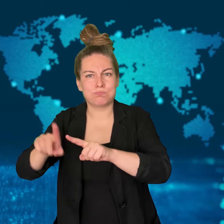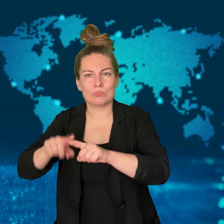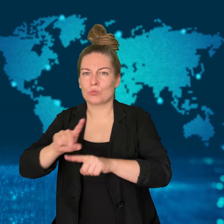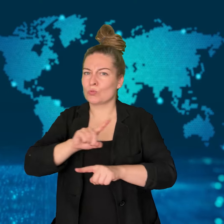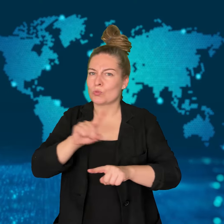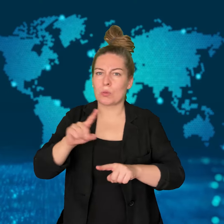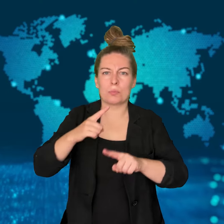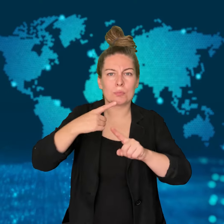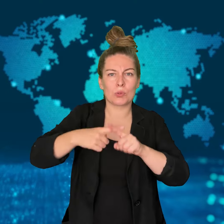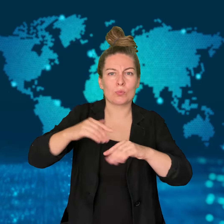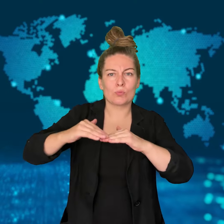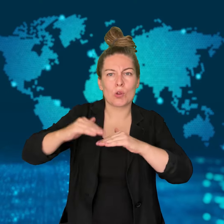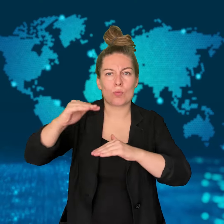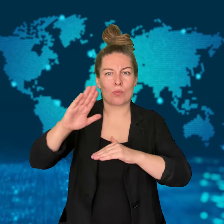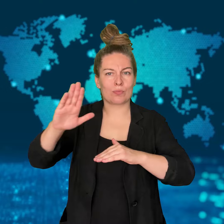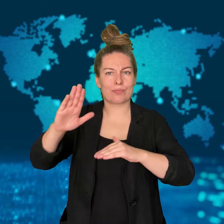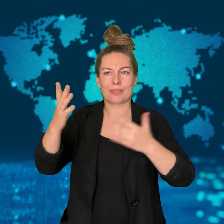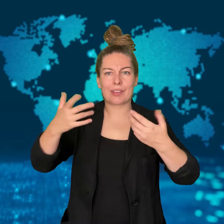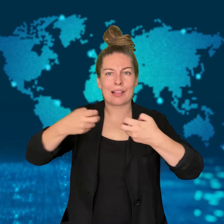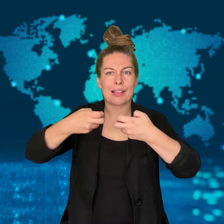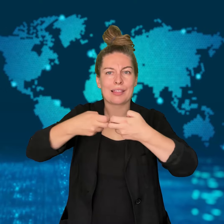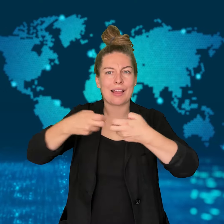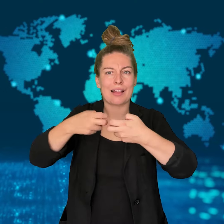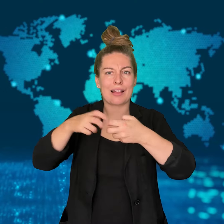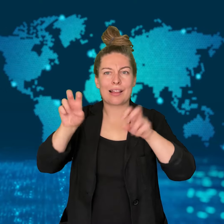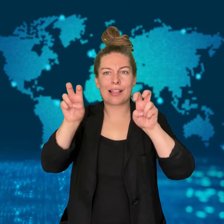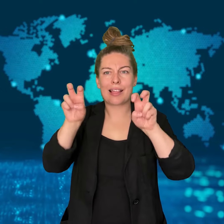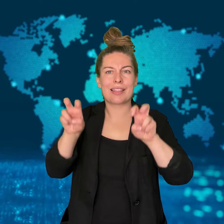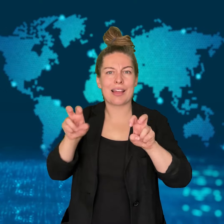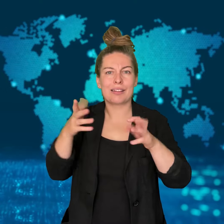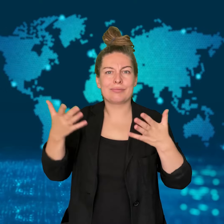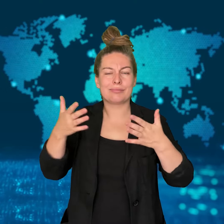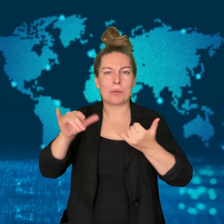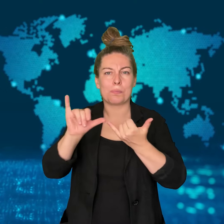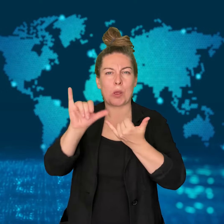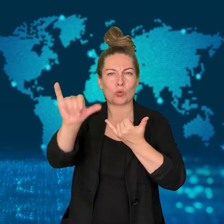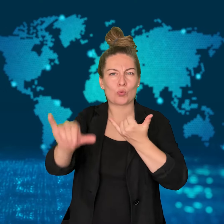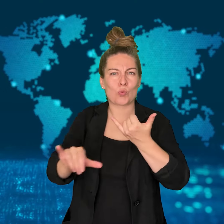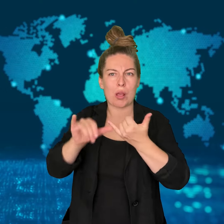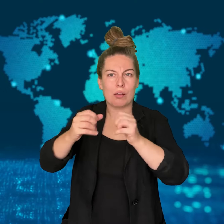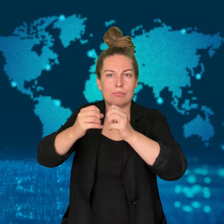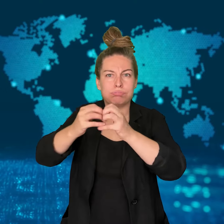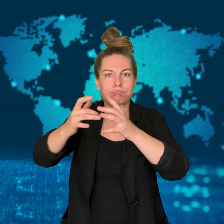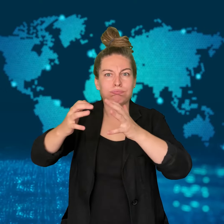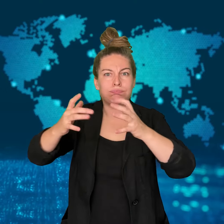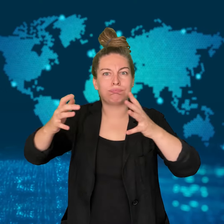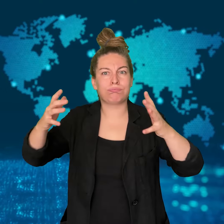nuclear energy for peaceful purposes.